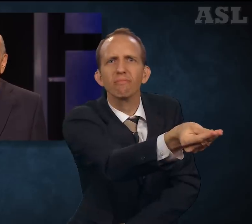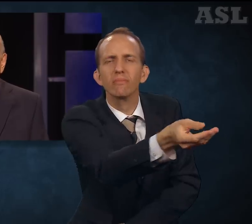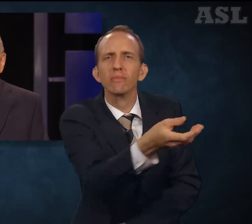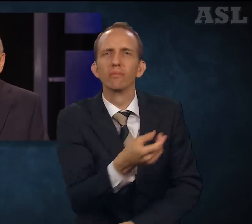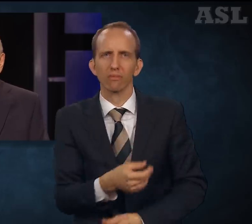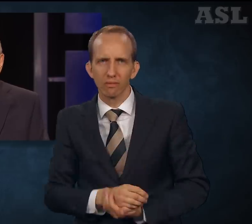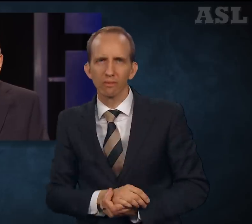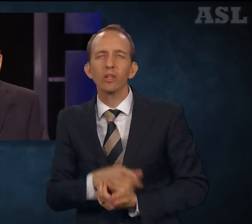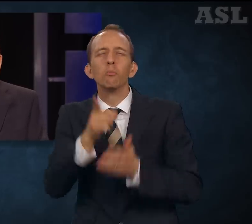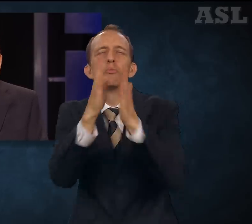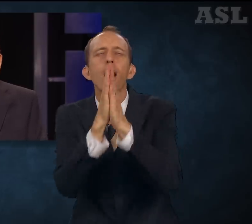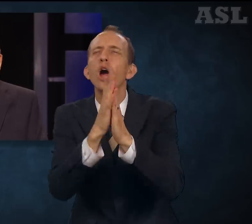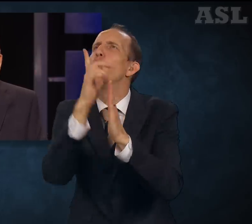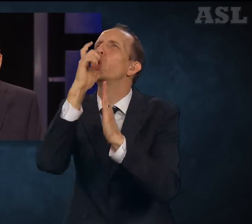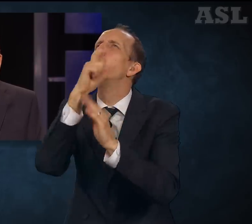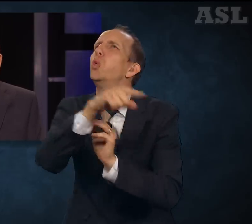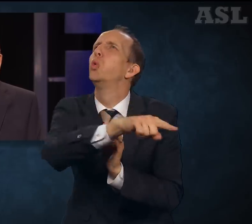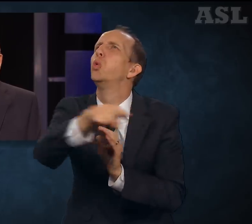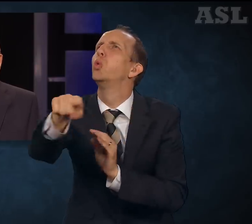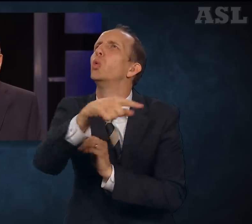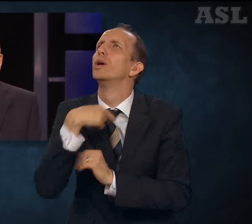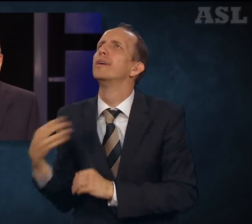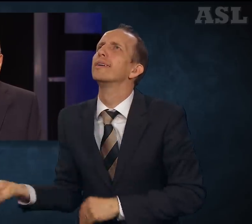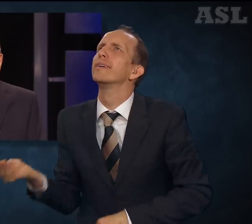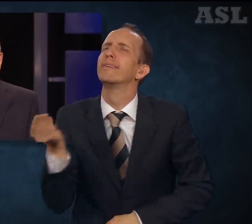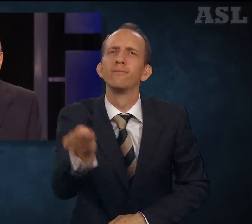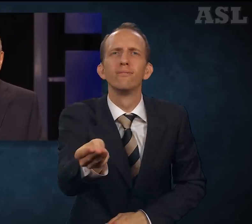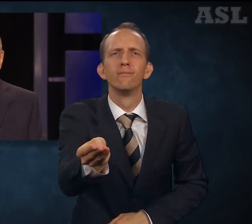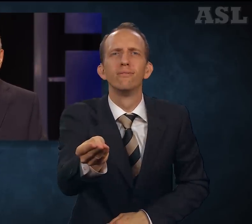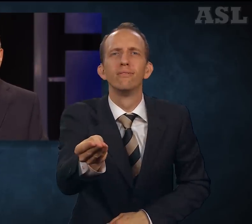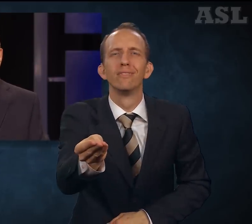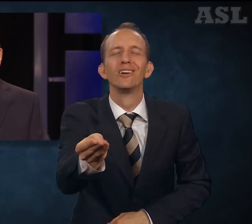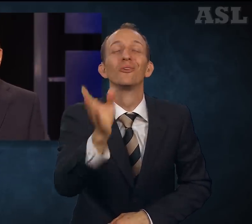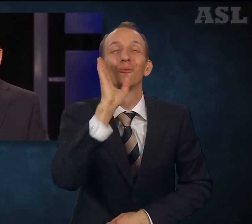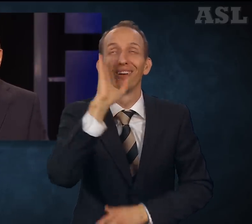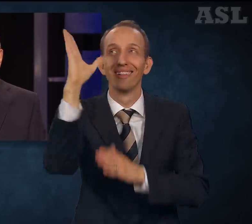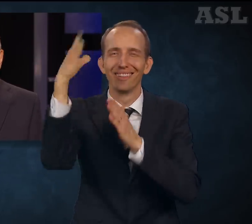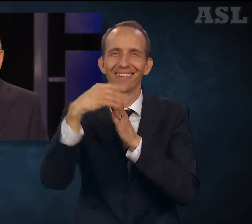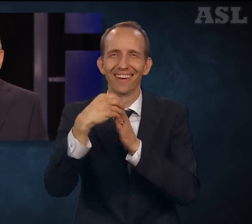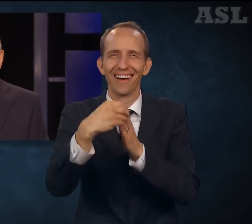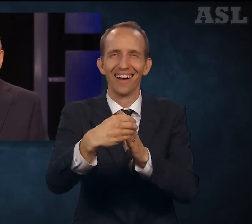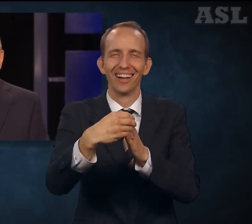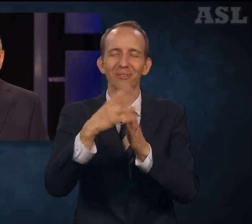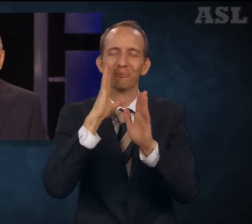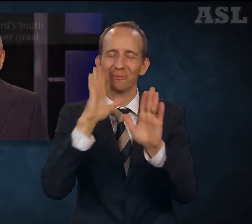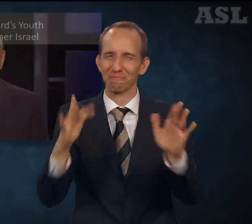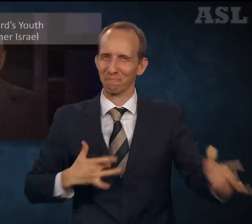YOU WILL BE GUIDED.